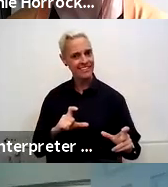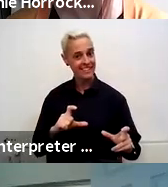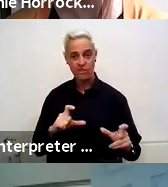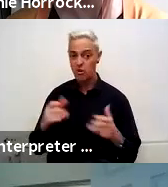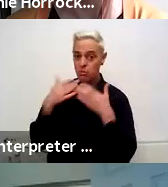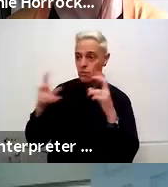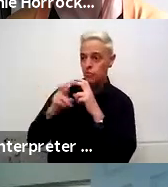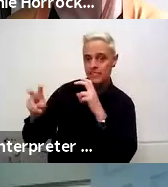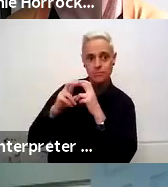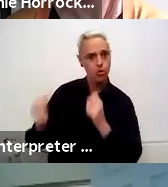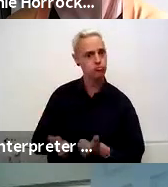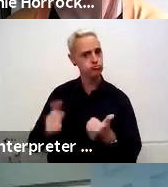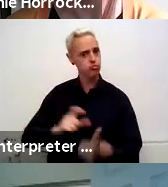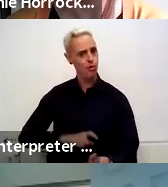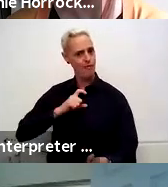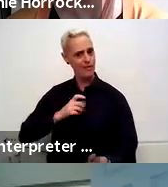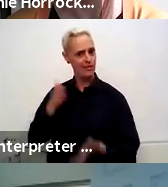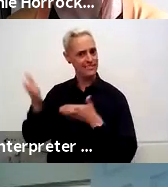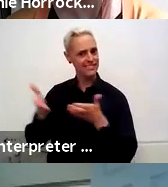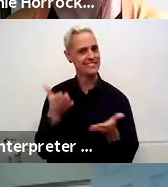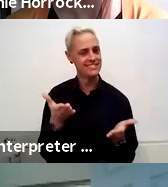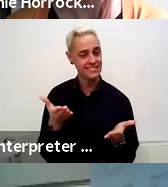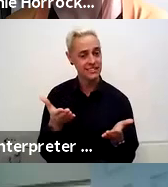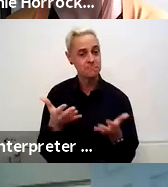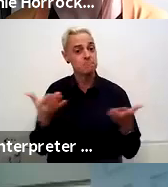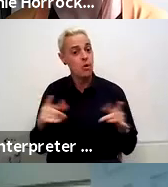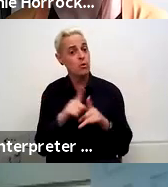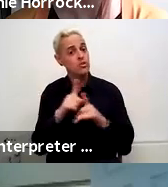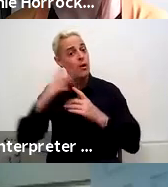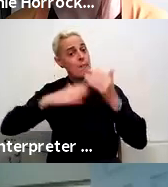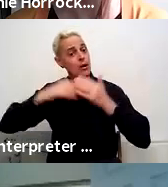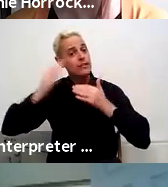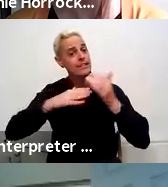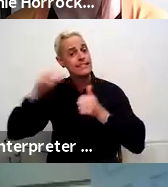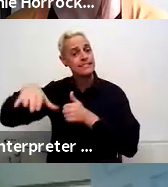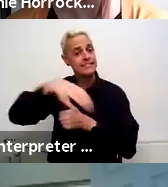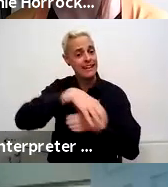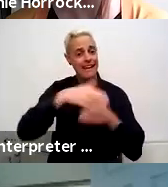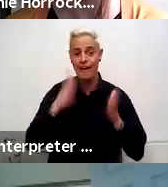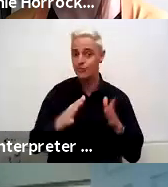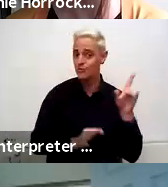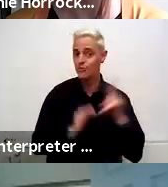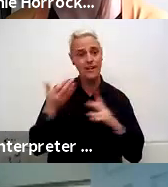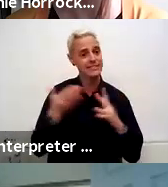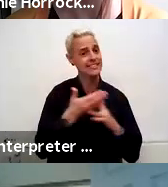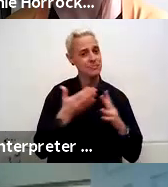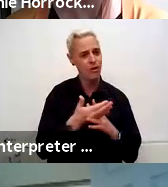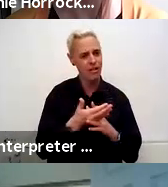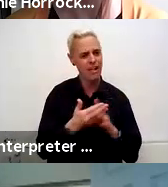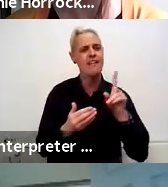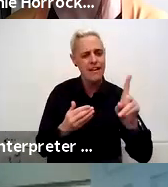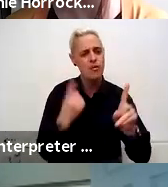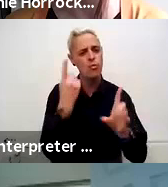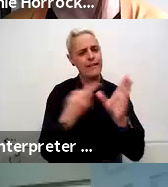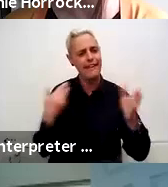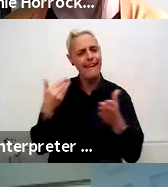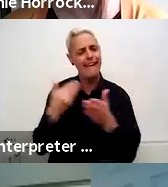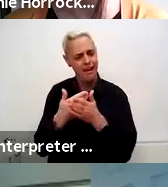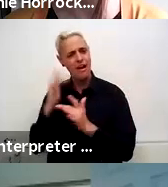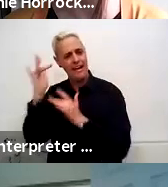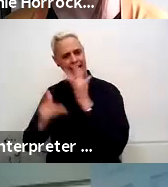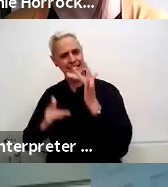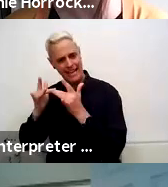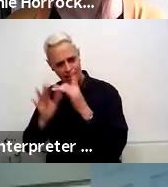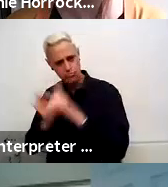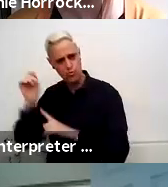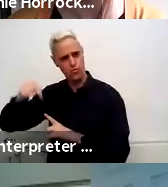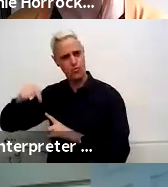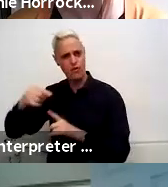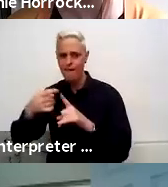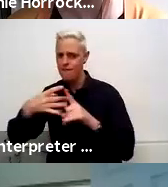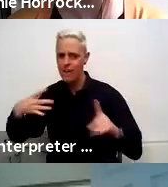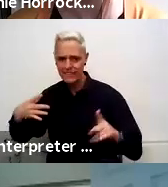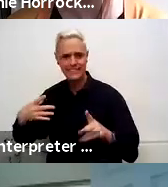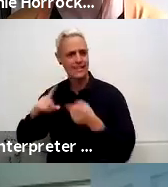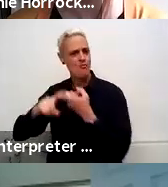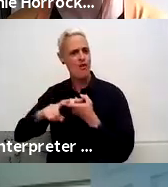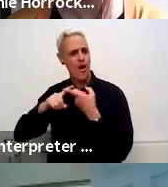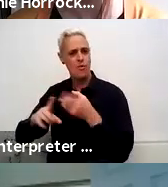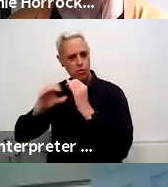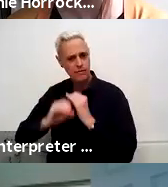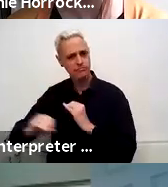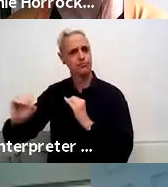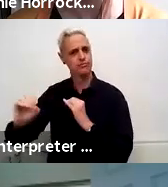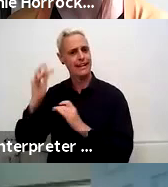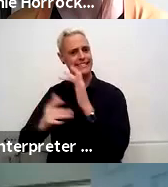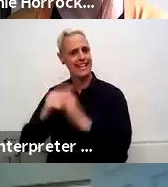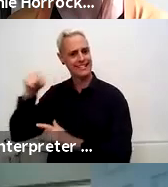with our public transport. And then we've got to make the buildings more accessible, not just the internet revolution, it seems to have been in the last 12 months, where we need to make sure that people have fast, reliable internet connections.